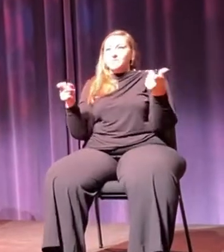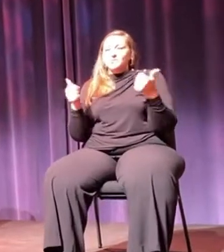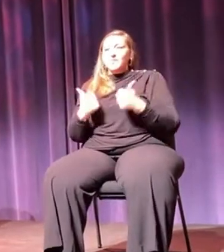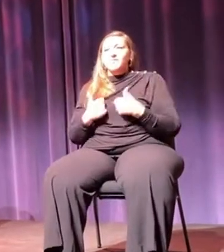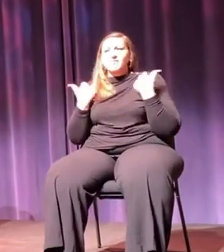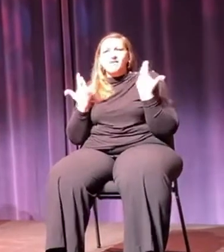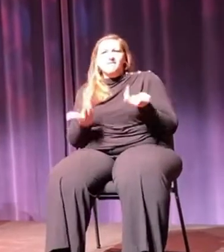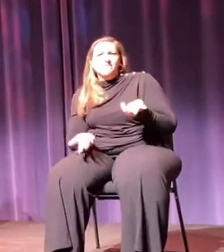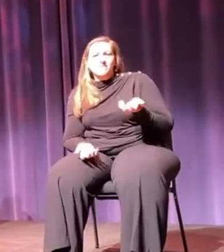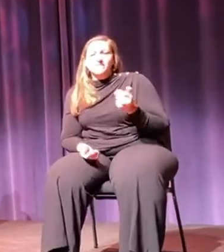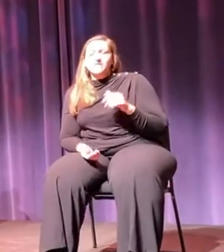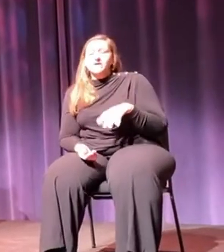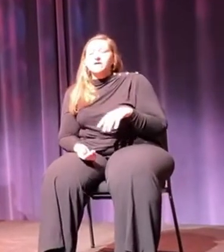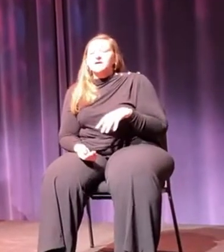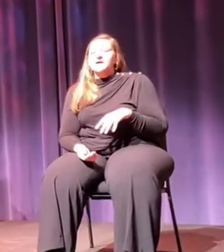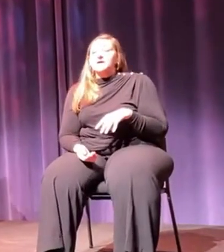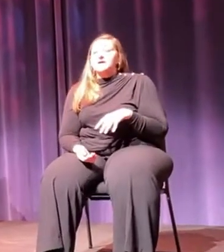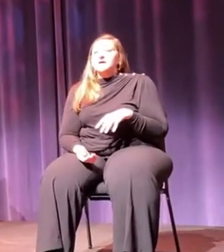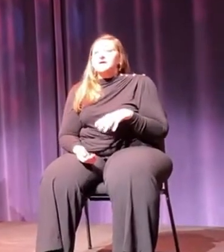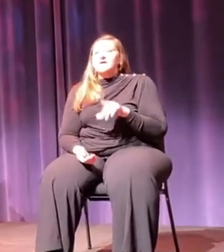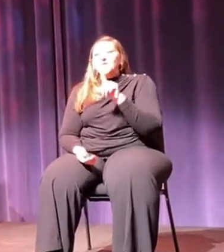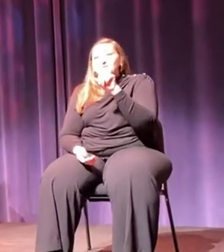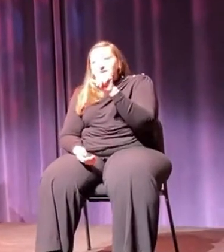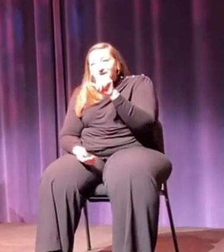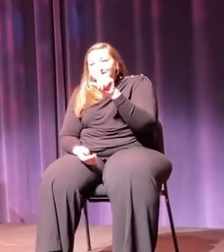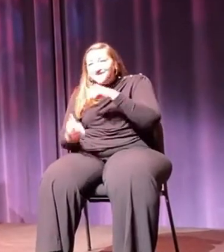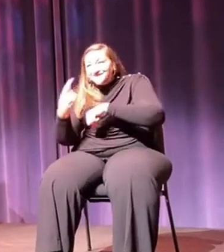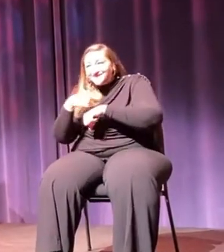One day you will be faced with absolute reality